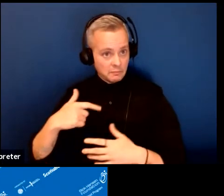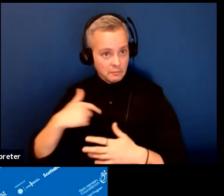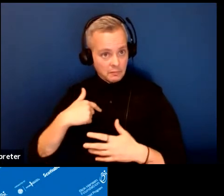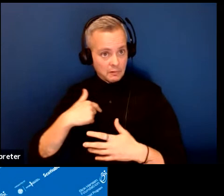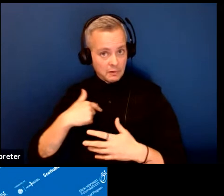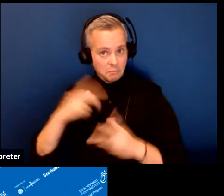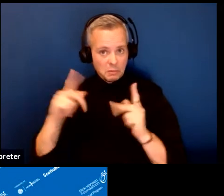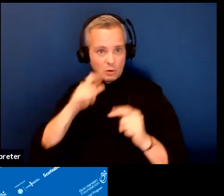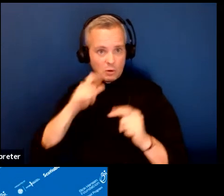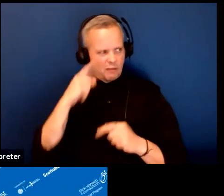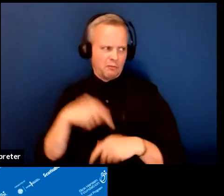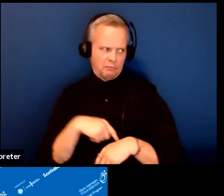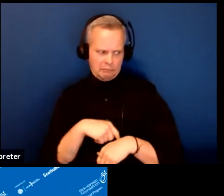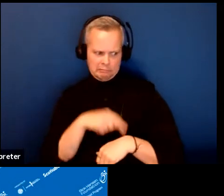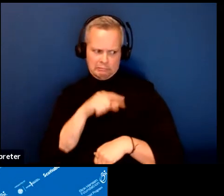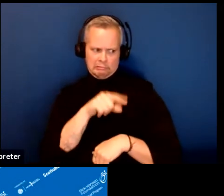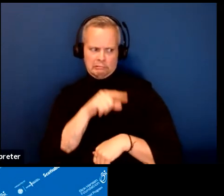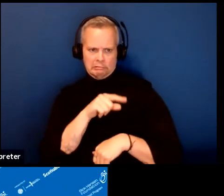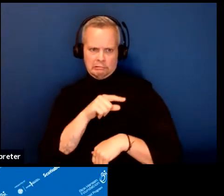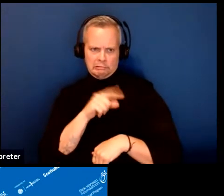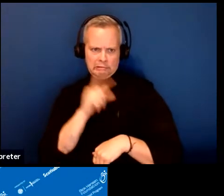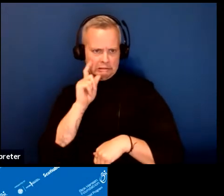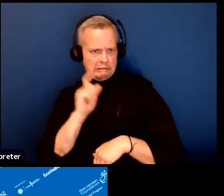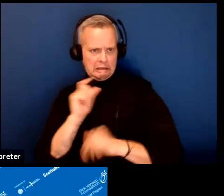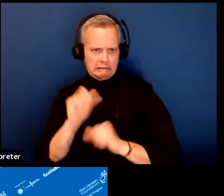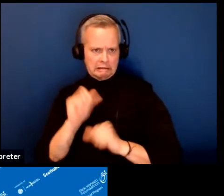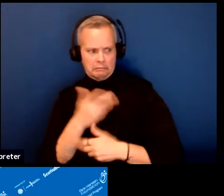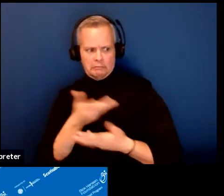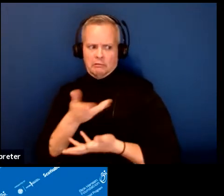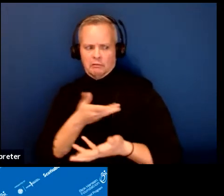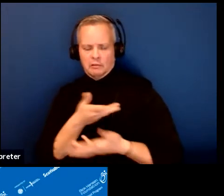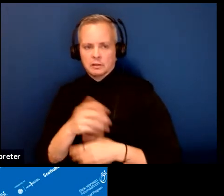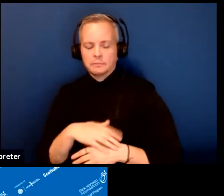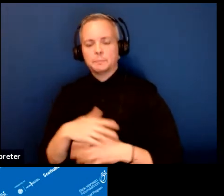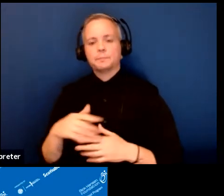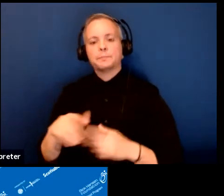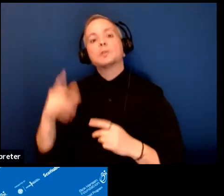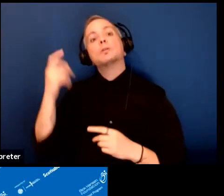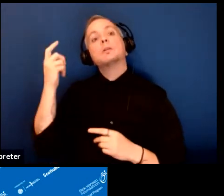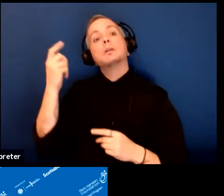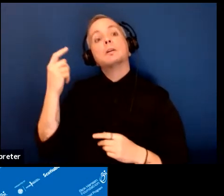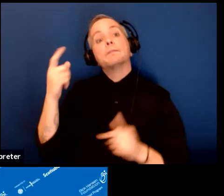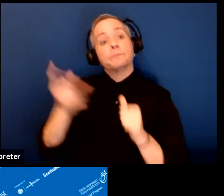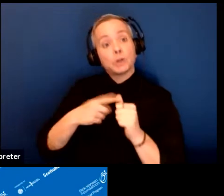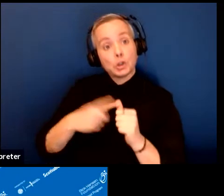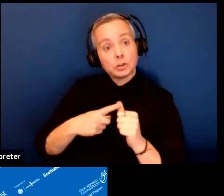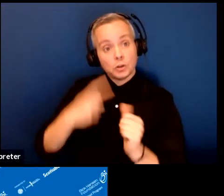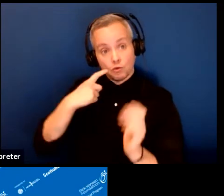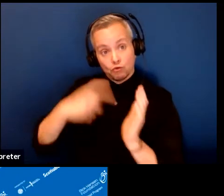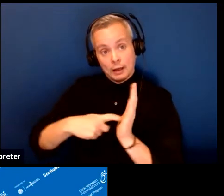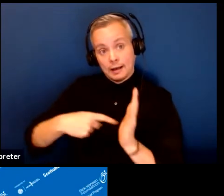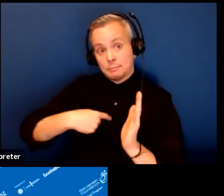ABOUT THAT. SO FOR ME, IT'S REALLY IMPORTANT TO BE RECOGNIZED AS A WOMAN AND NOT JUST LIKE A PERSON.